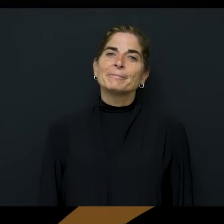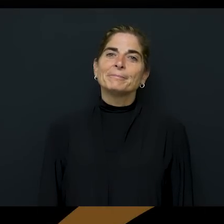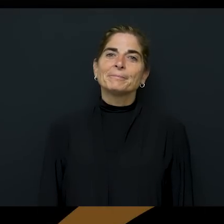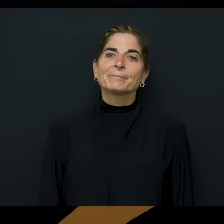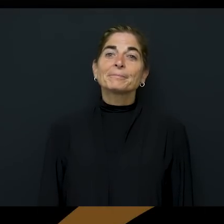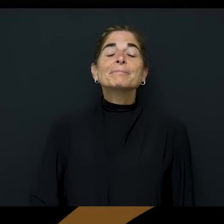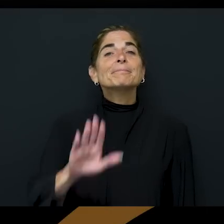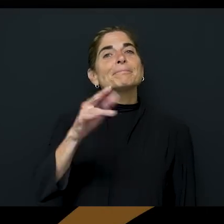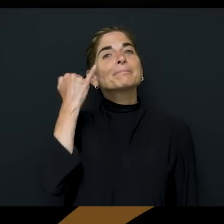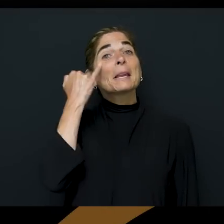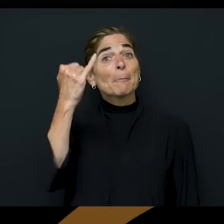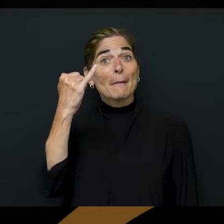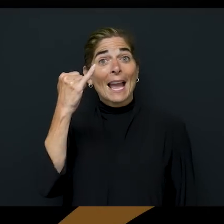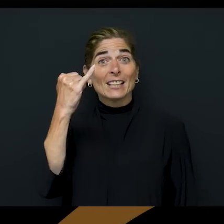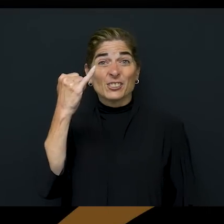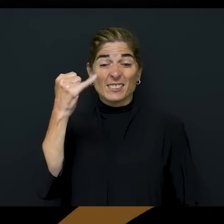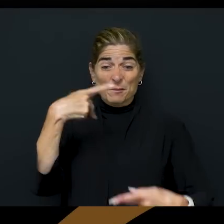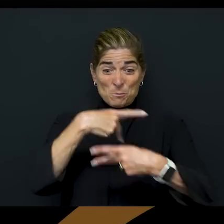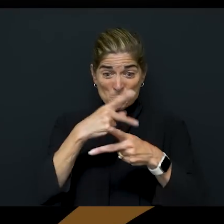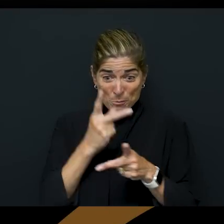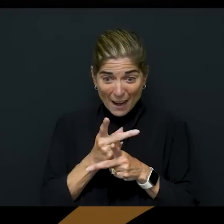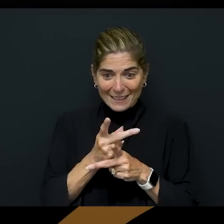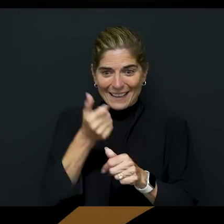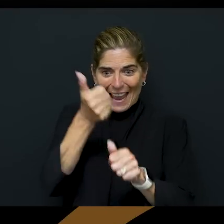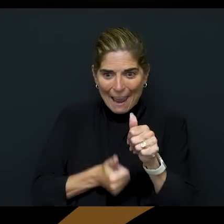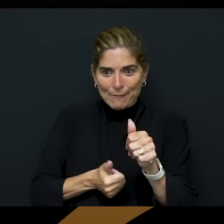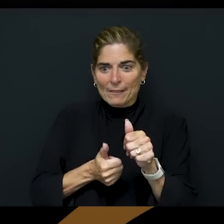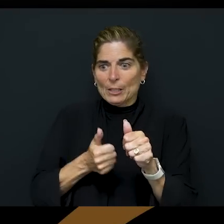Imagine making every single product in every single store accessible.